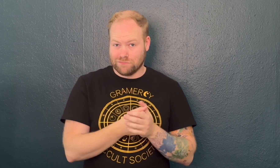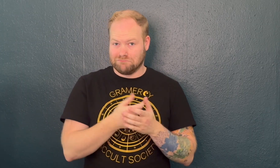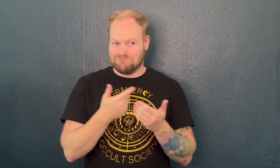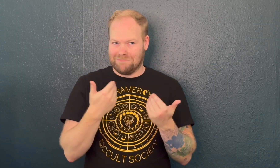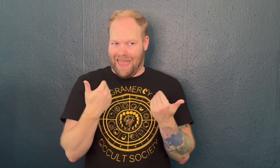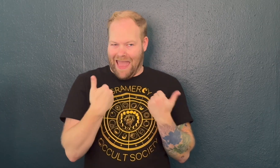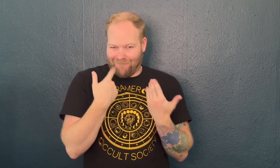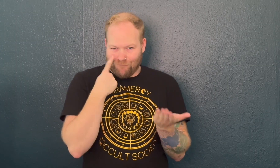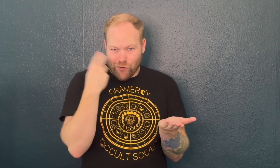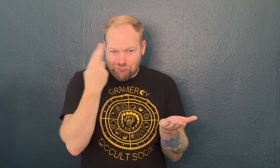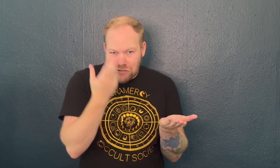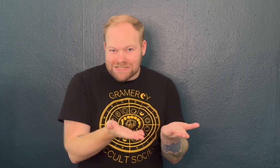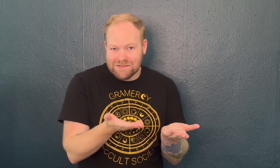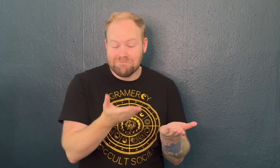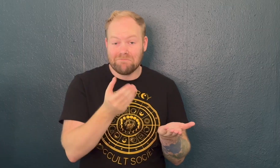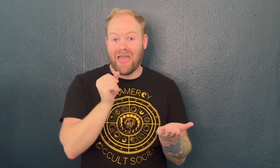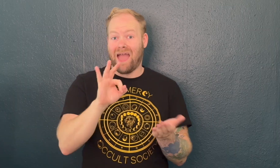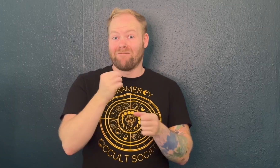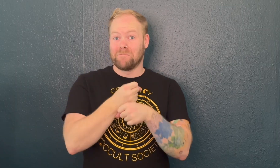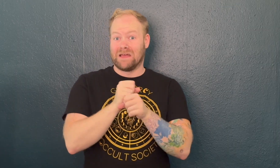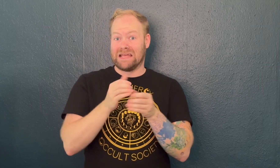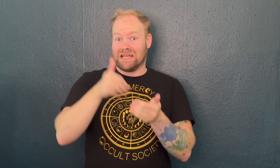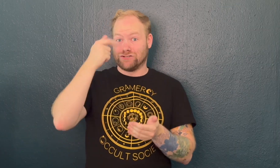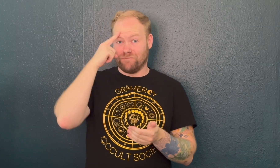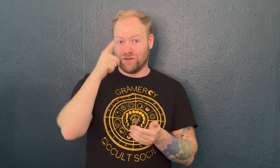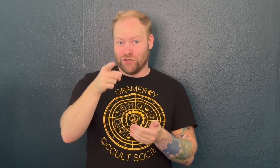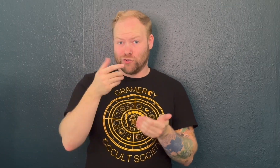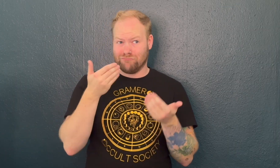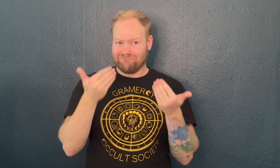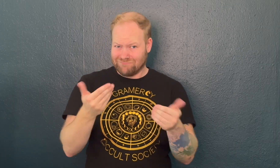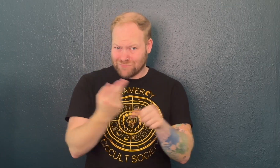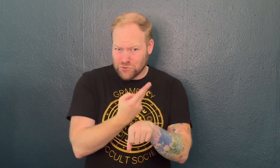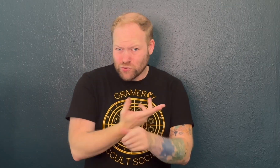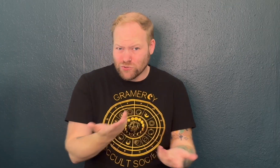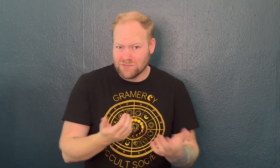They exist for a reason, and if it makes it easier for you, use them!